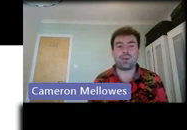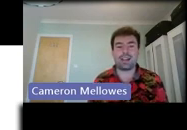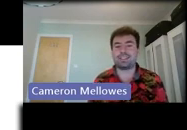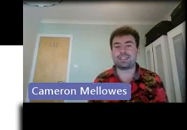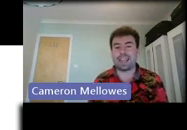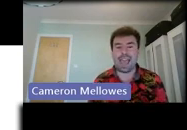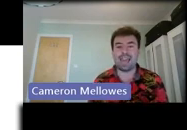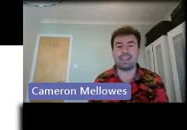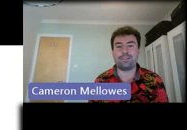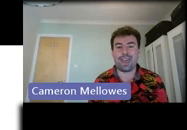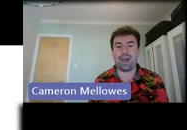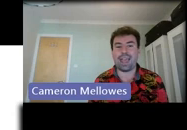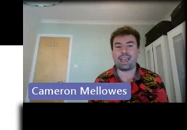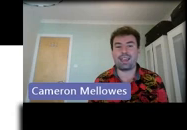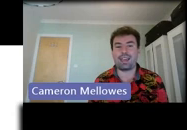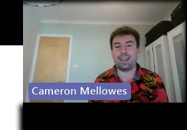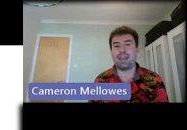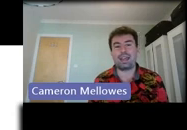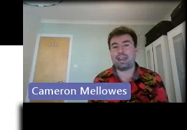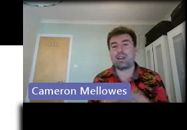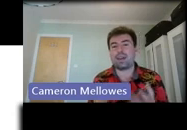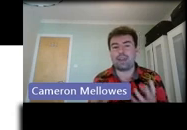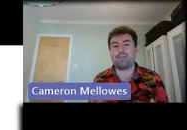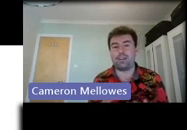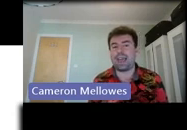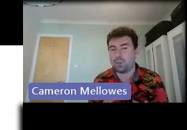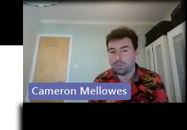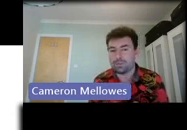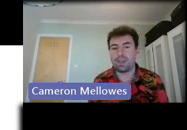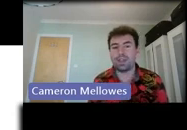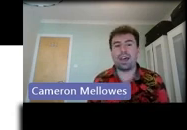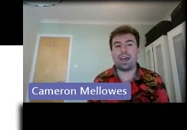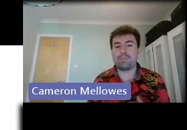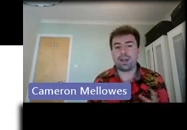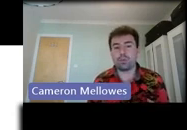as many questions as they can in their way, in any way that they feel able. And